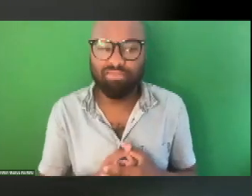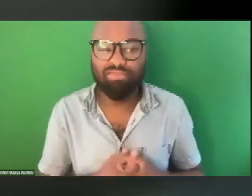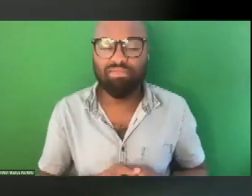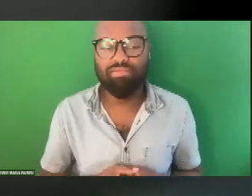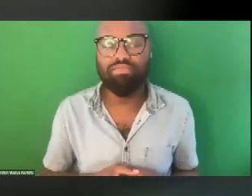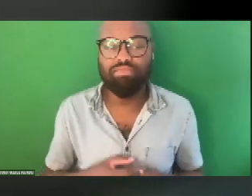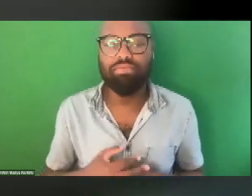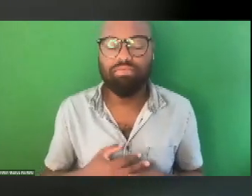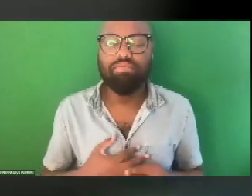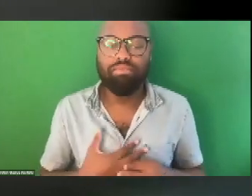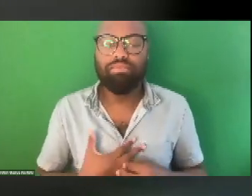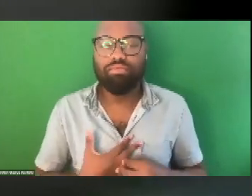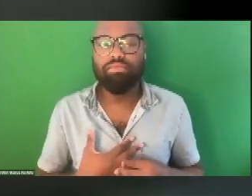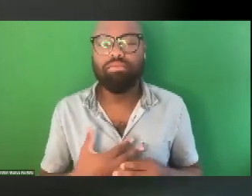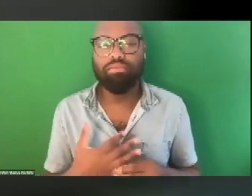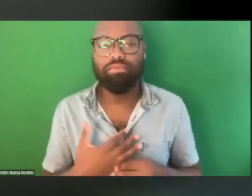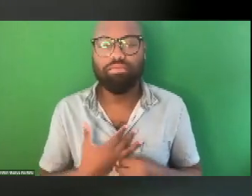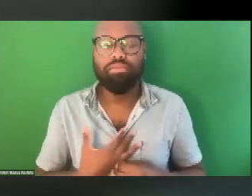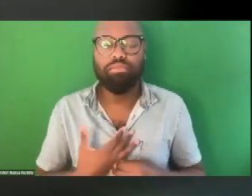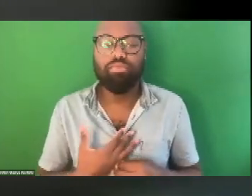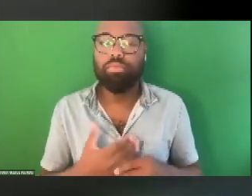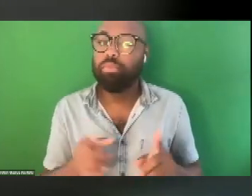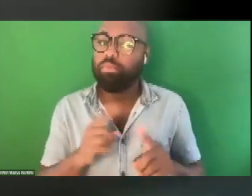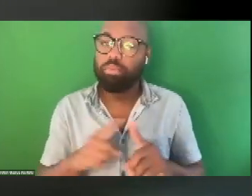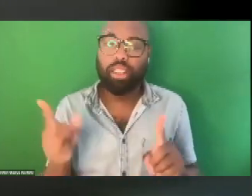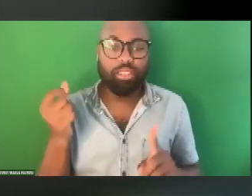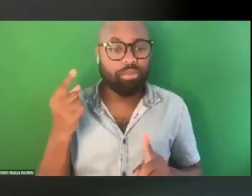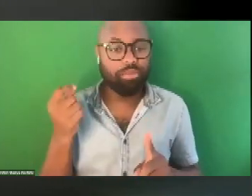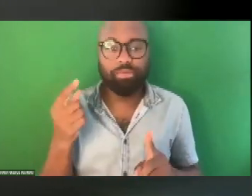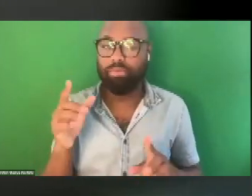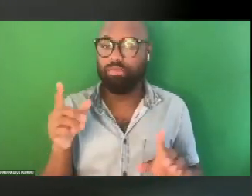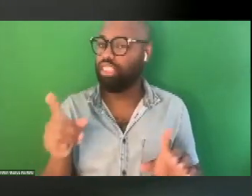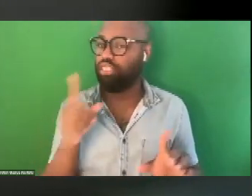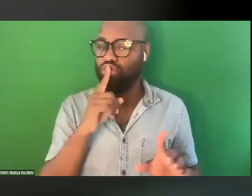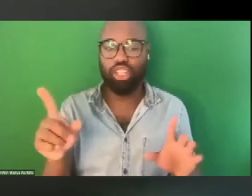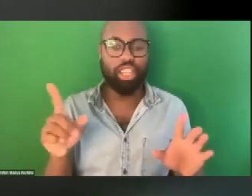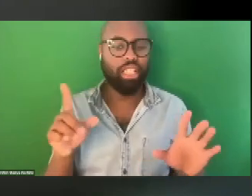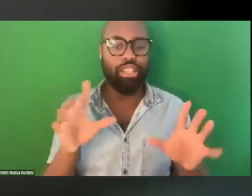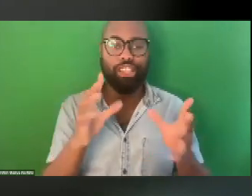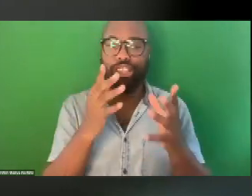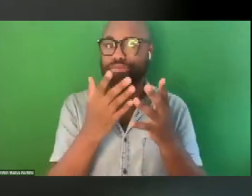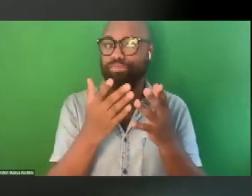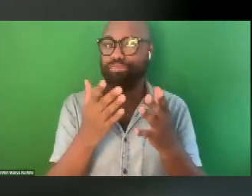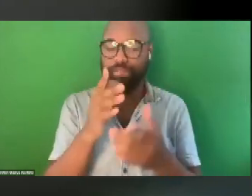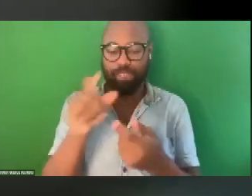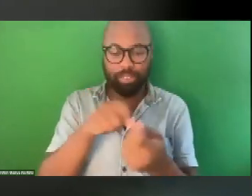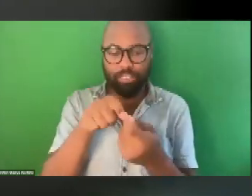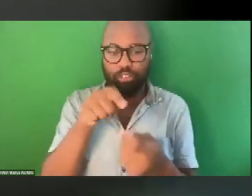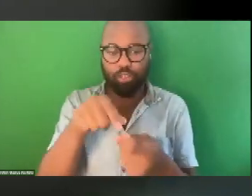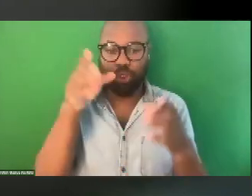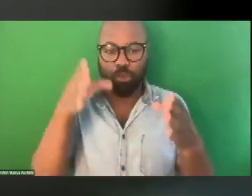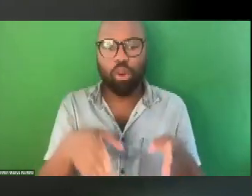though it's very granular and specific to persons with intellectual and developmental disabilities and